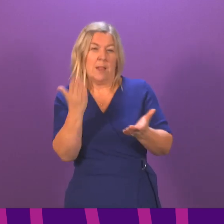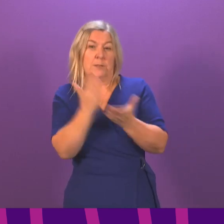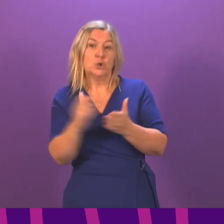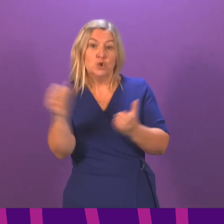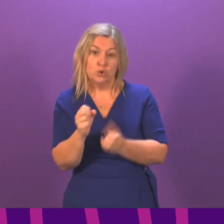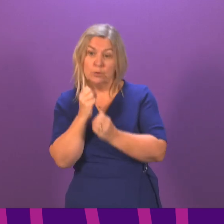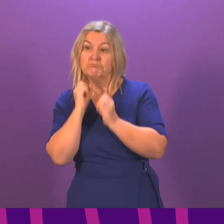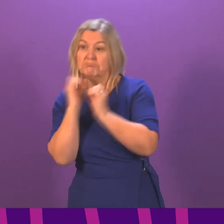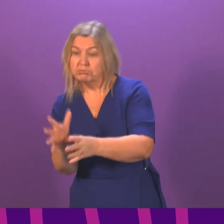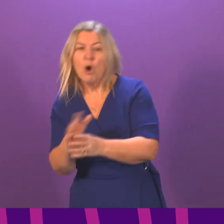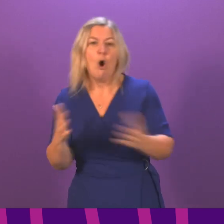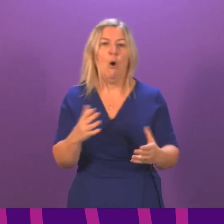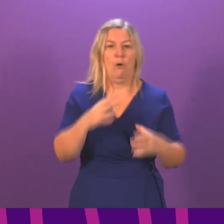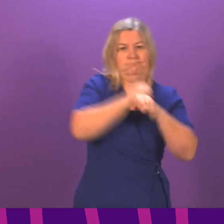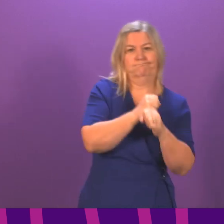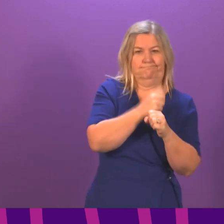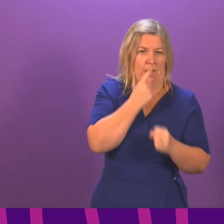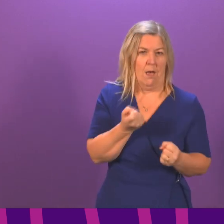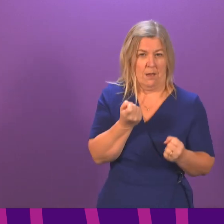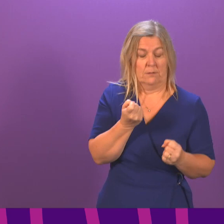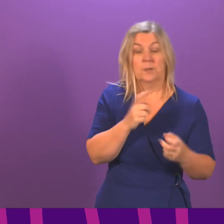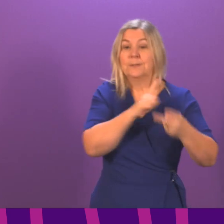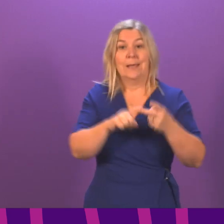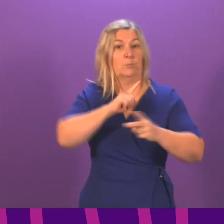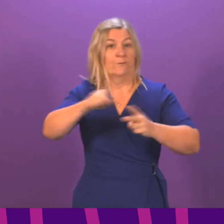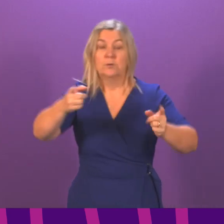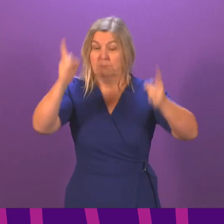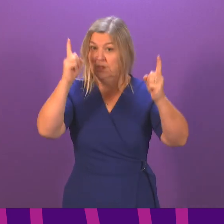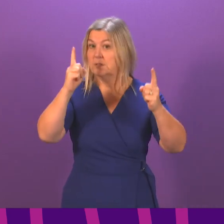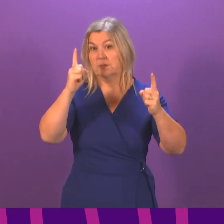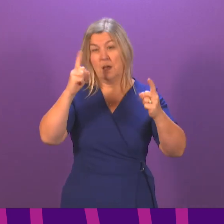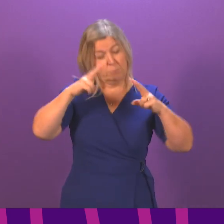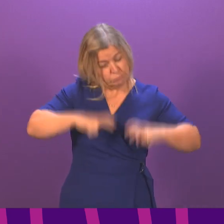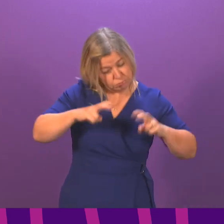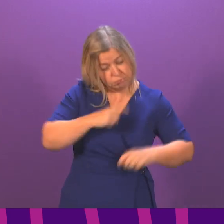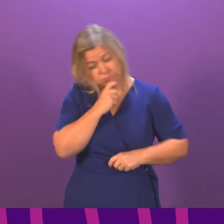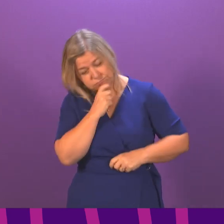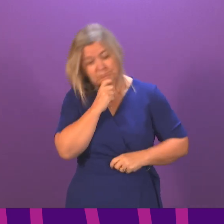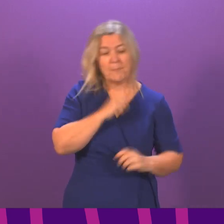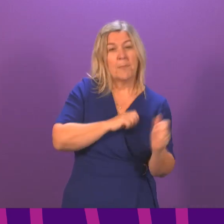Ministers, and the Deputy First Minister, are considering whether that test is met.